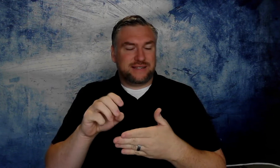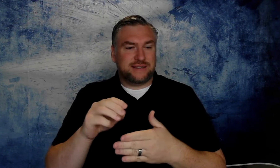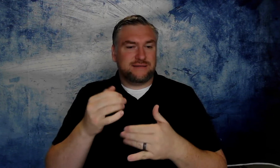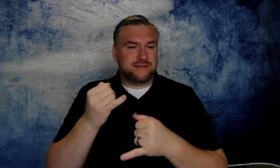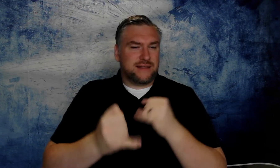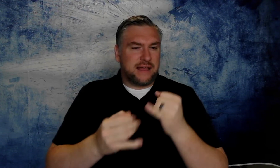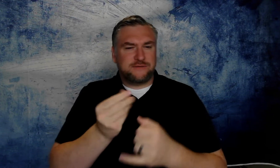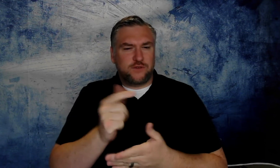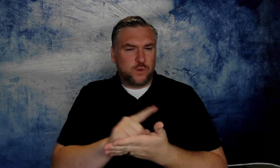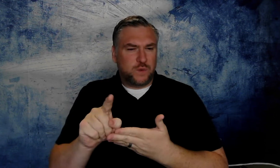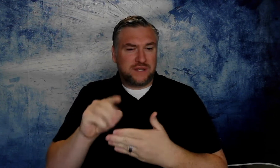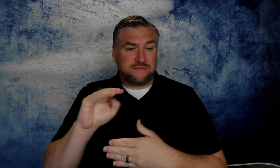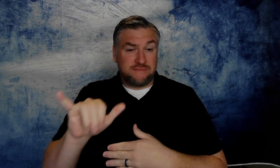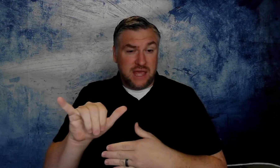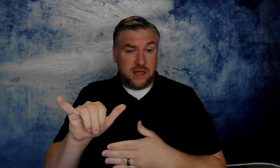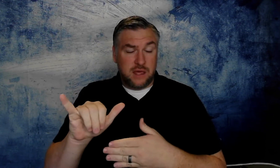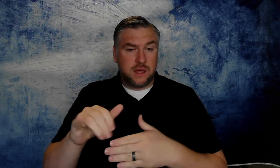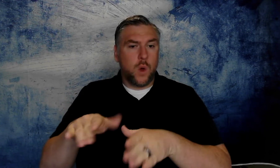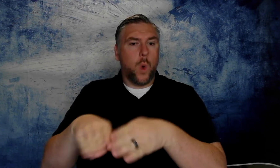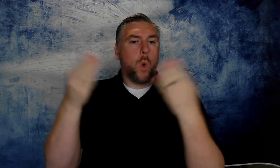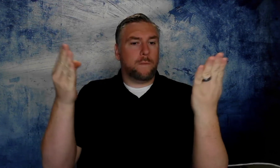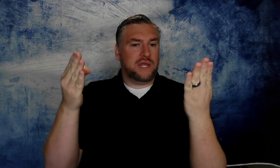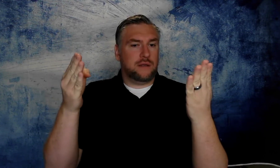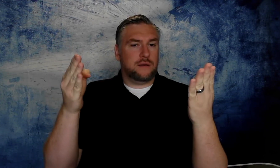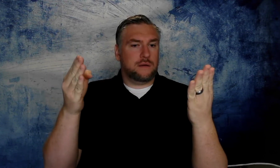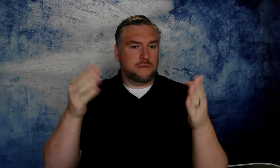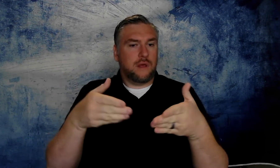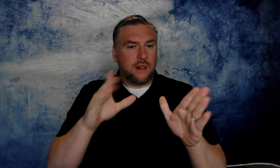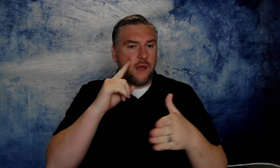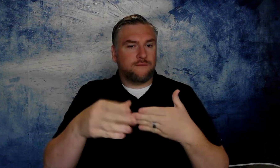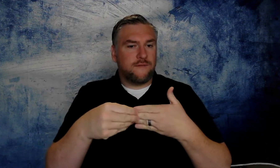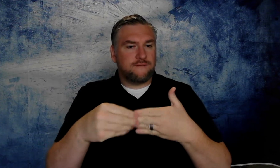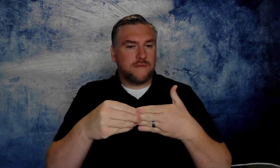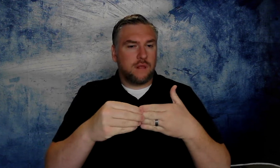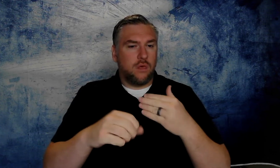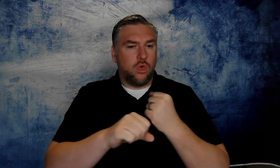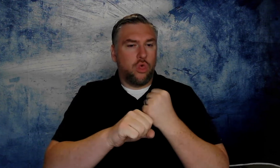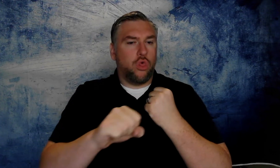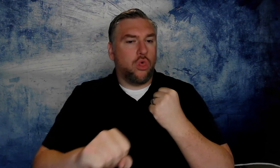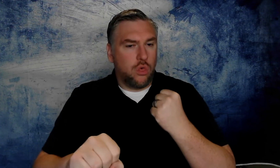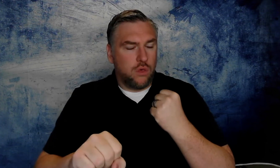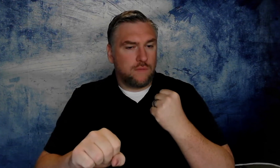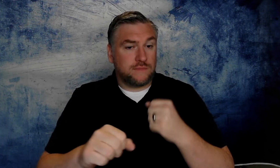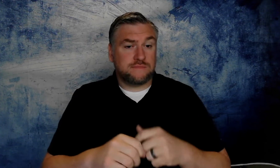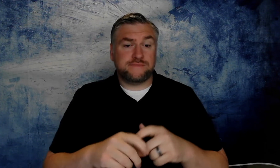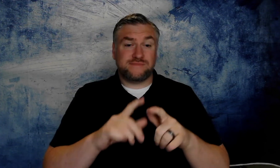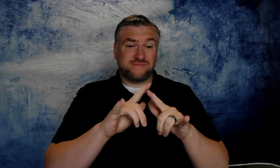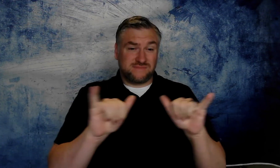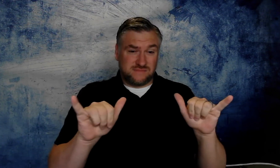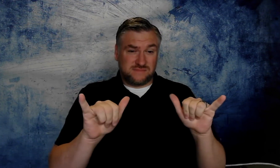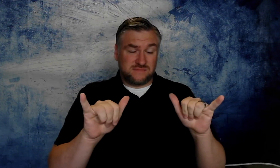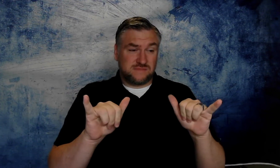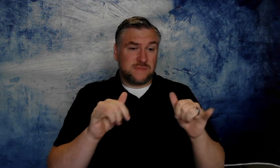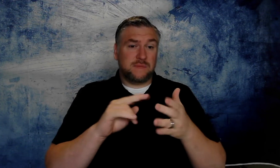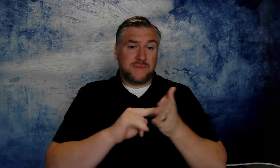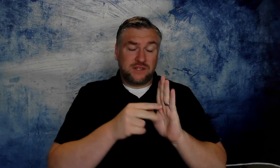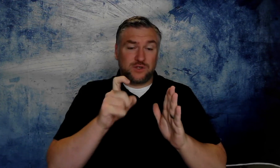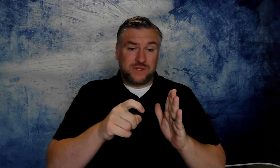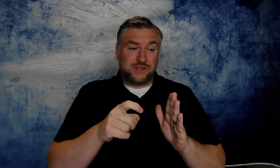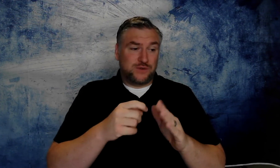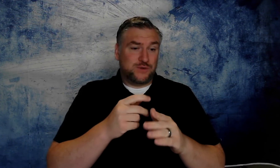Give some space the last few weeks of May. Leave it open, allow for flexibility. At the same time,